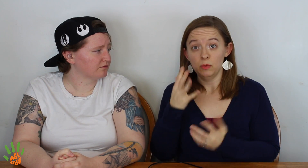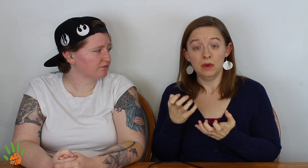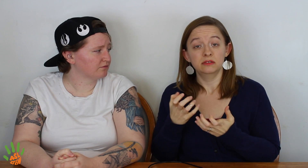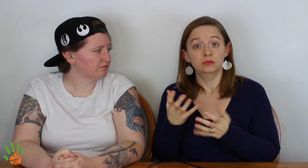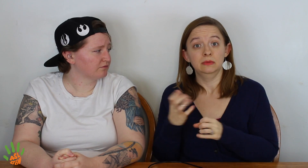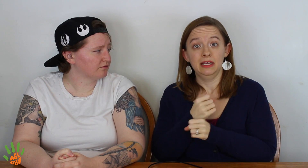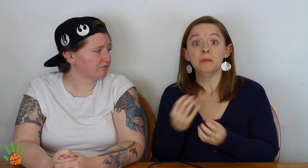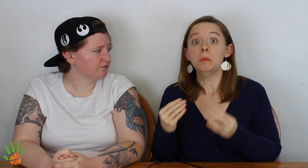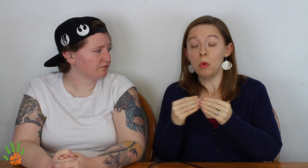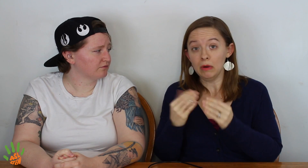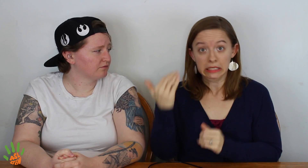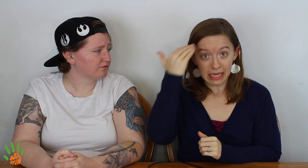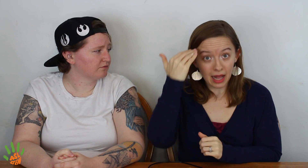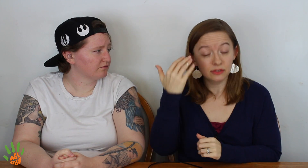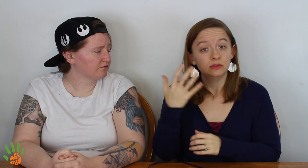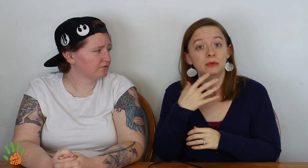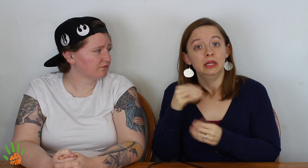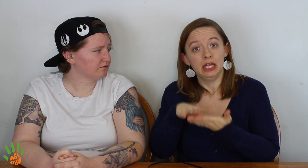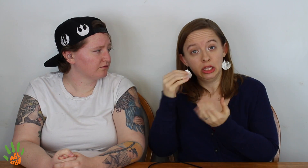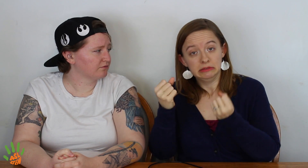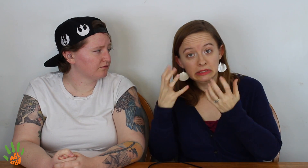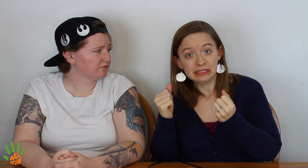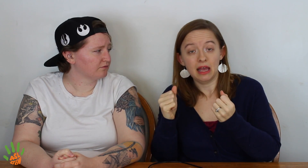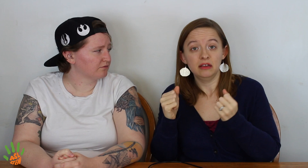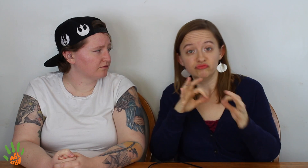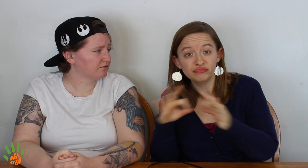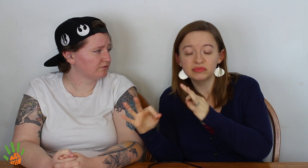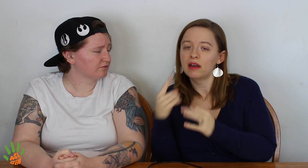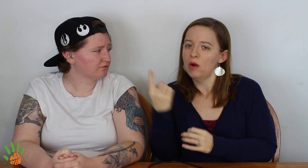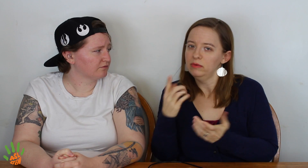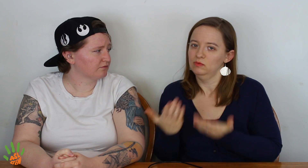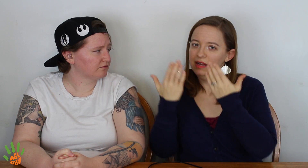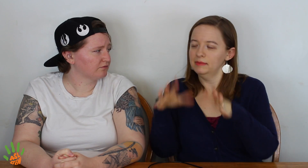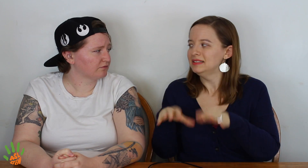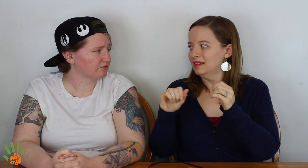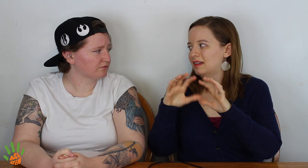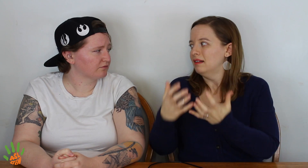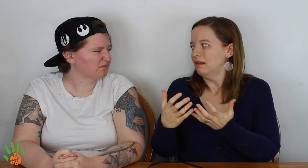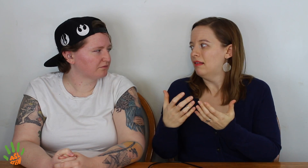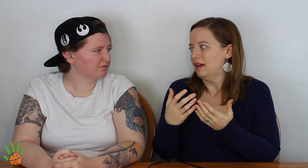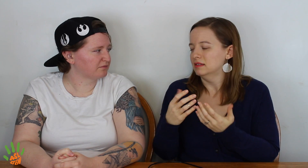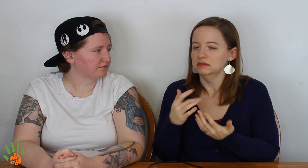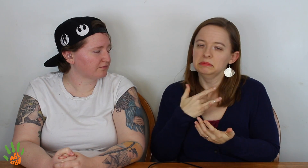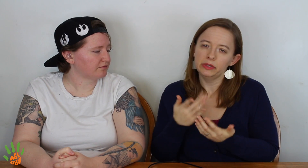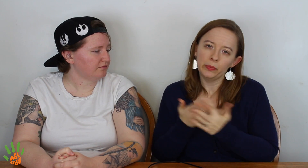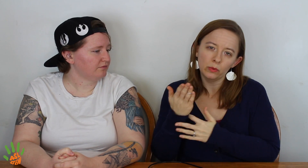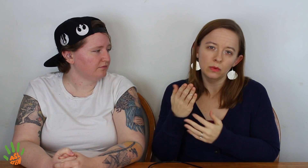But I would say if you want to have more knowledge and learn more sign language, then I would always recommend taking classes